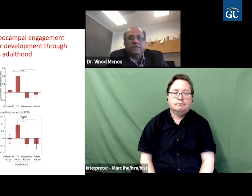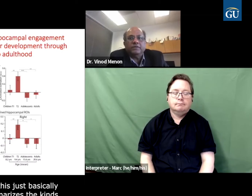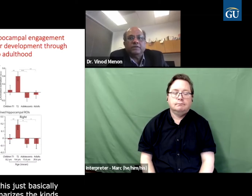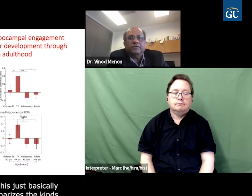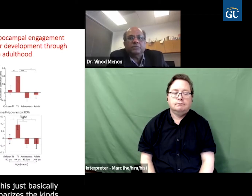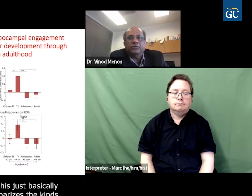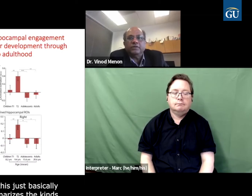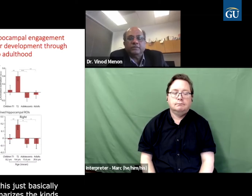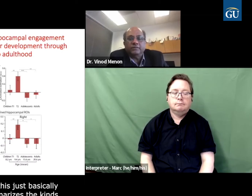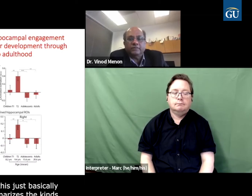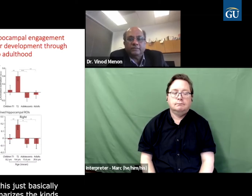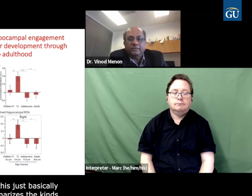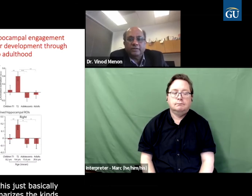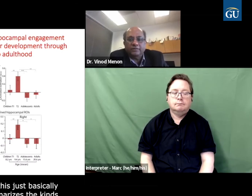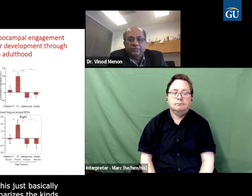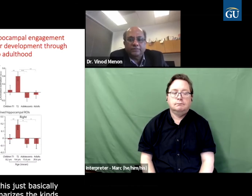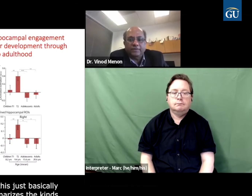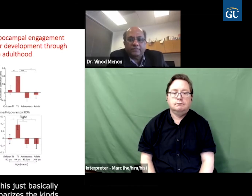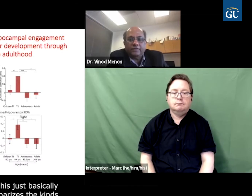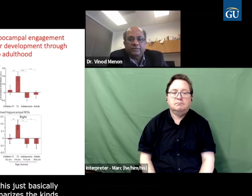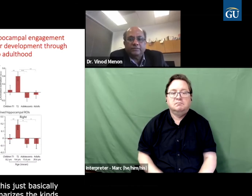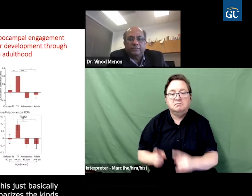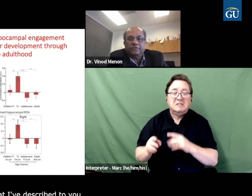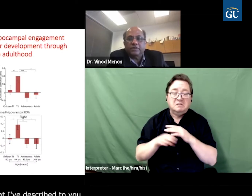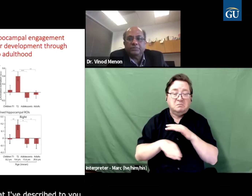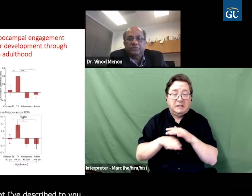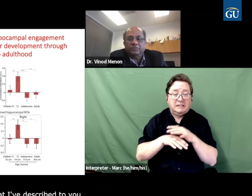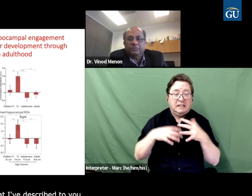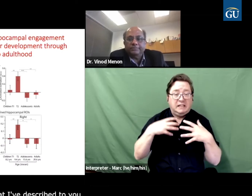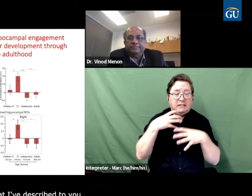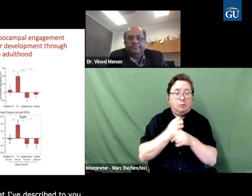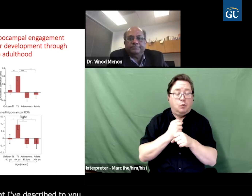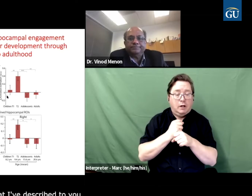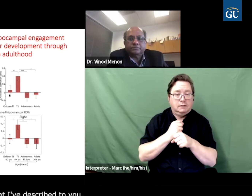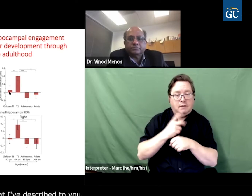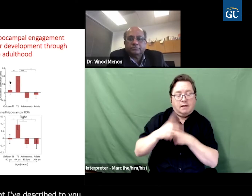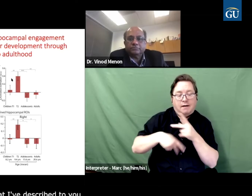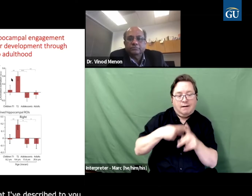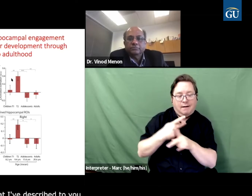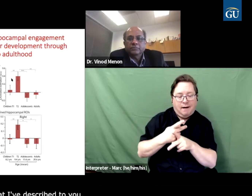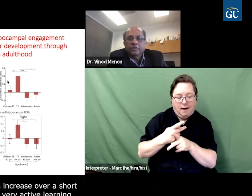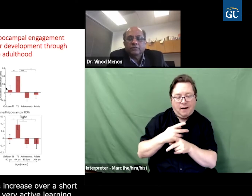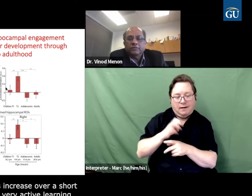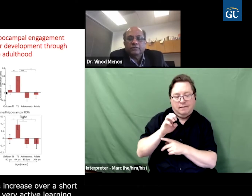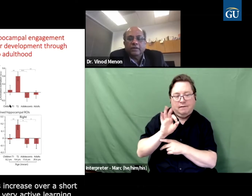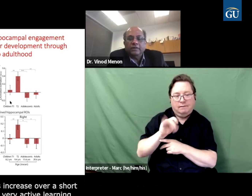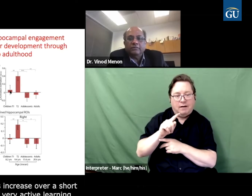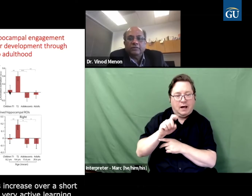and this just basically summarizes the kinds of effects that i've described to